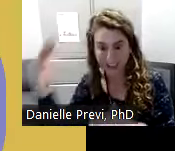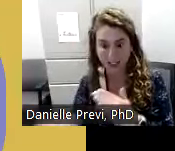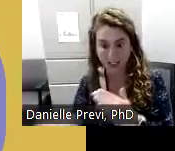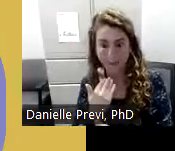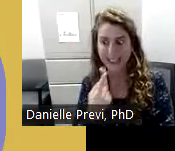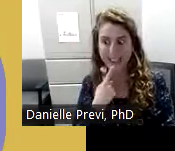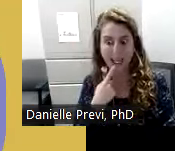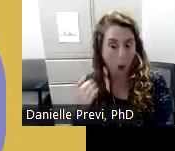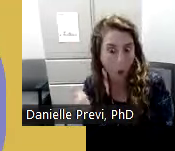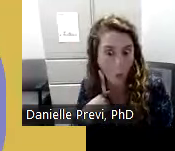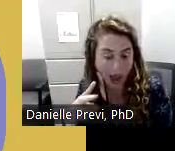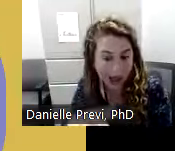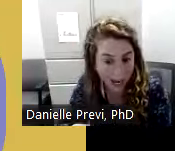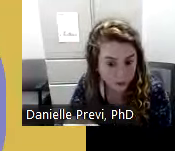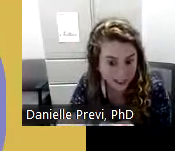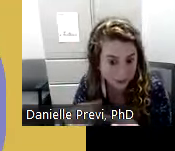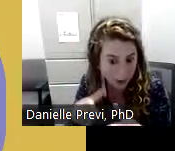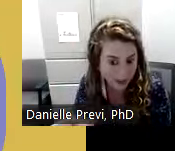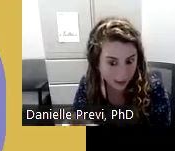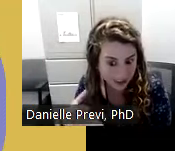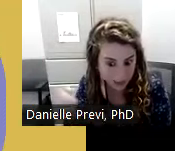We also have the opposite issue. I have parents come in that say, “oh,